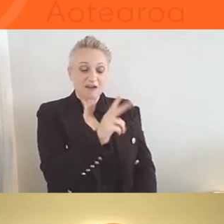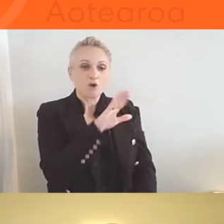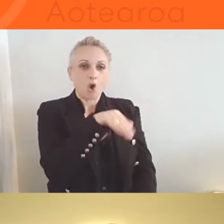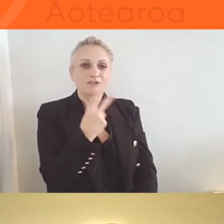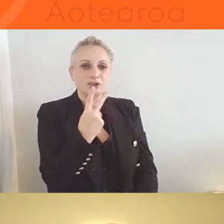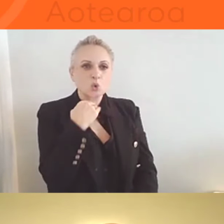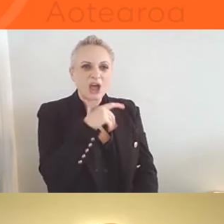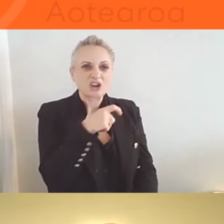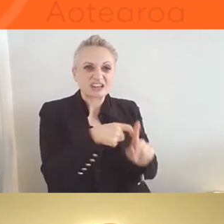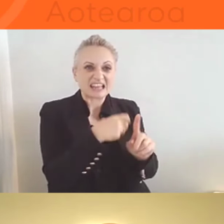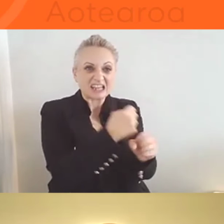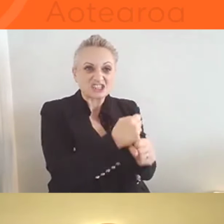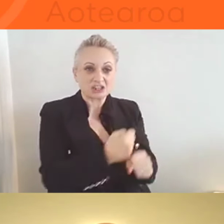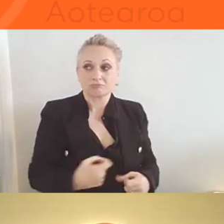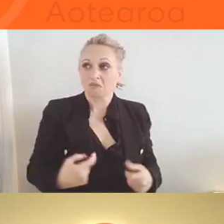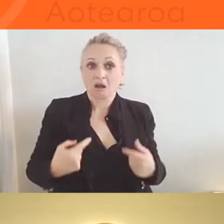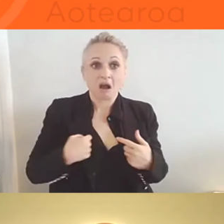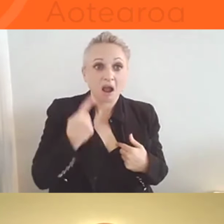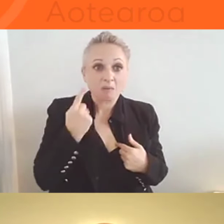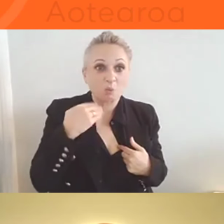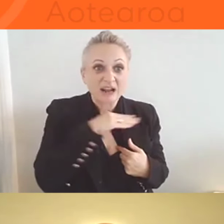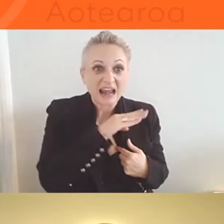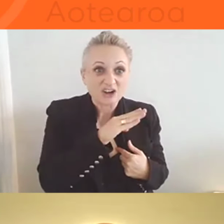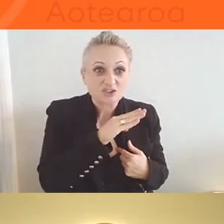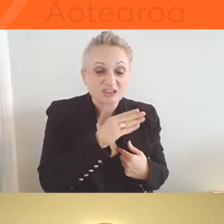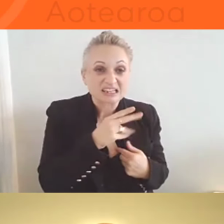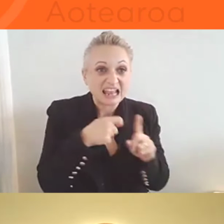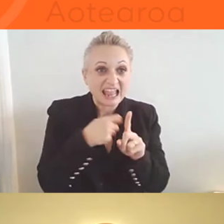100 kgs, but I've met guys that are 200 kgs. You can imagine the